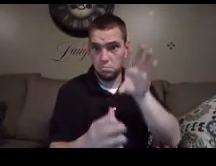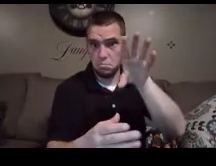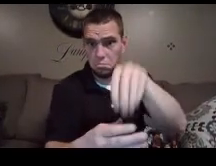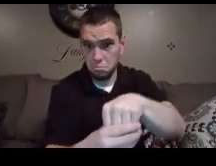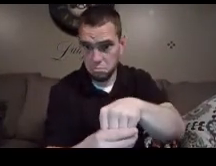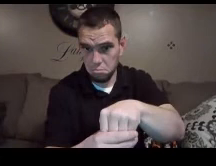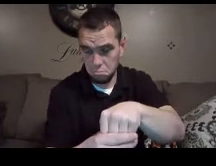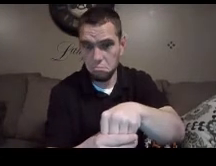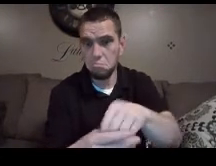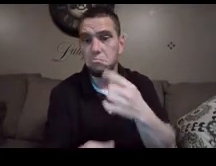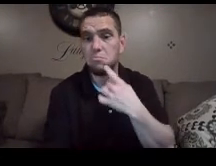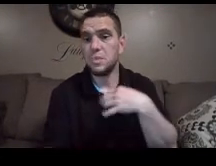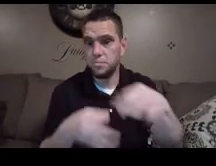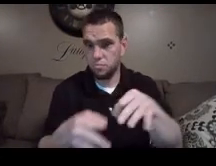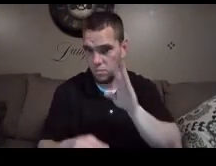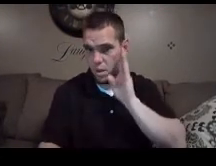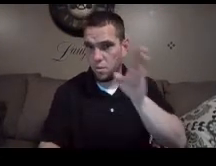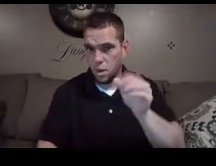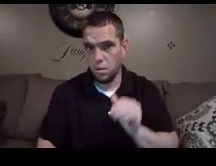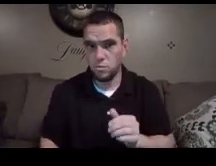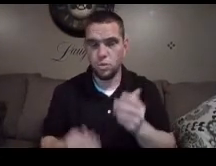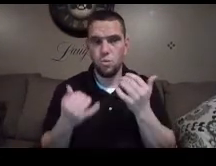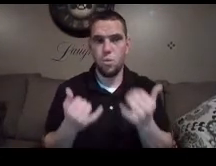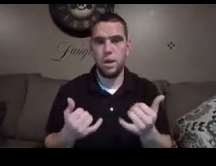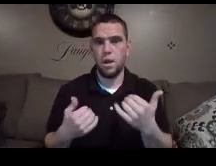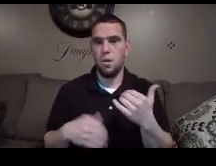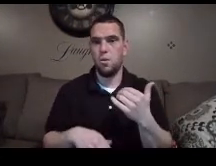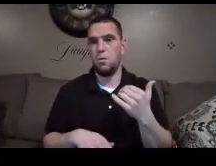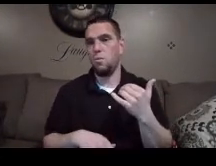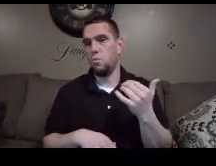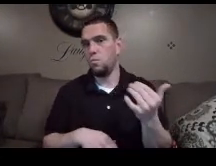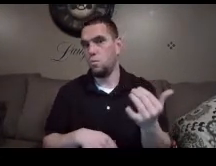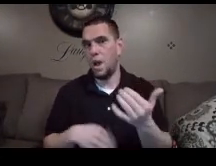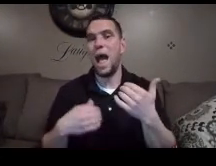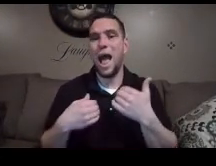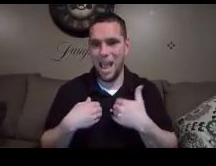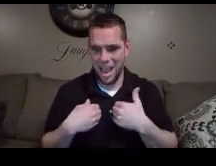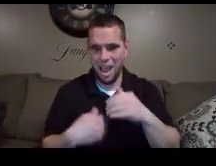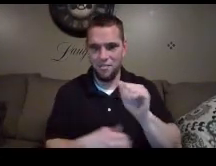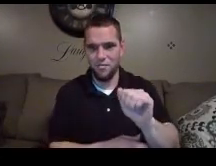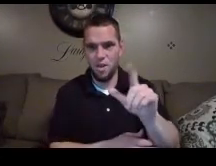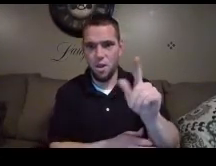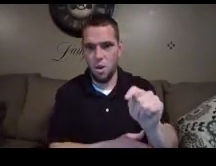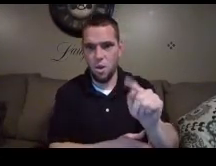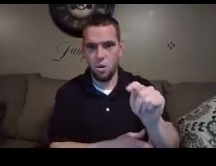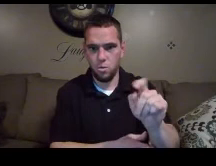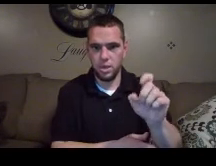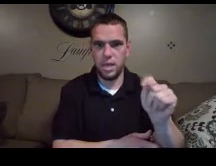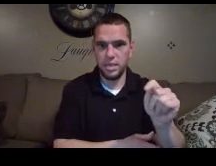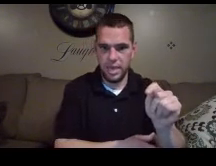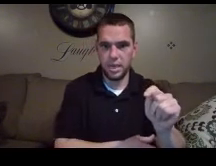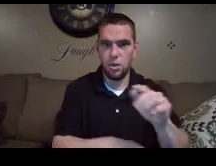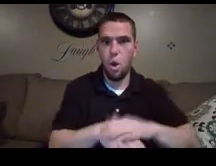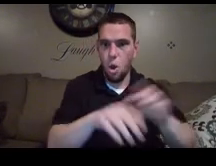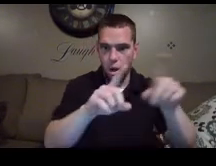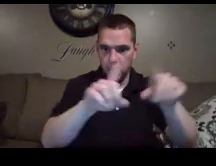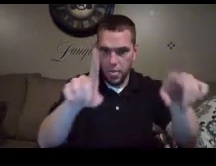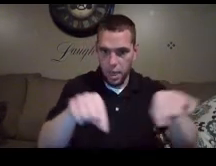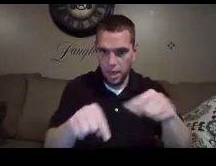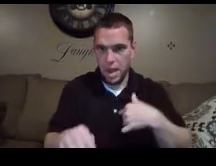So, I actually have on another screen, some alt text typed out here. I'm just going to copy and paste that and show how we can put that alt text in there.